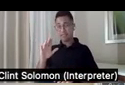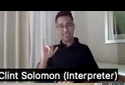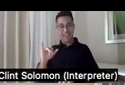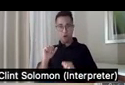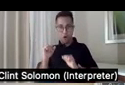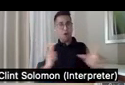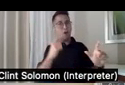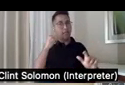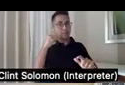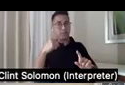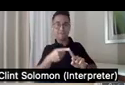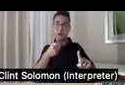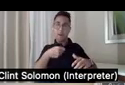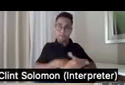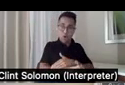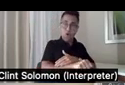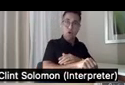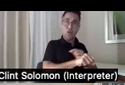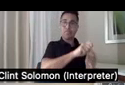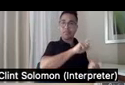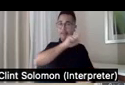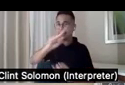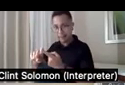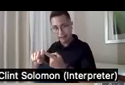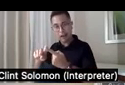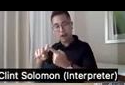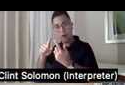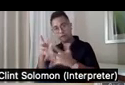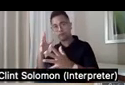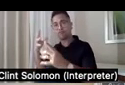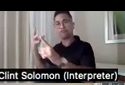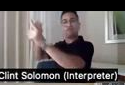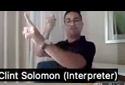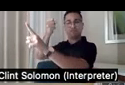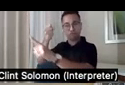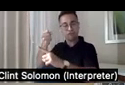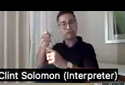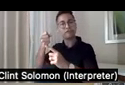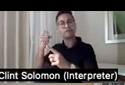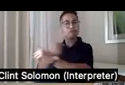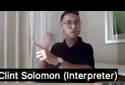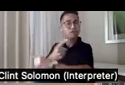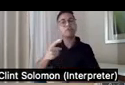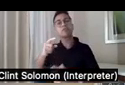birth until we achieve traditional literacy of reading and writing in traditional ways